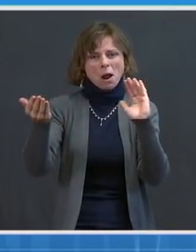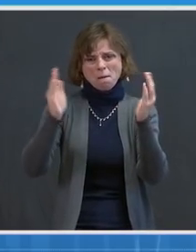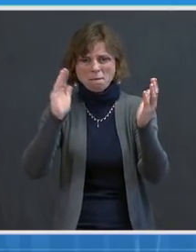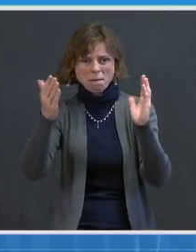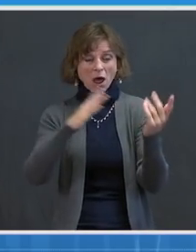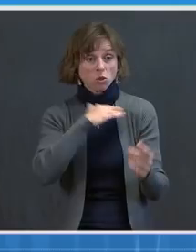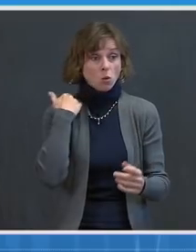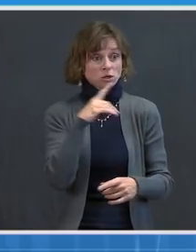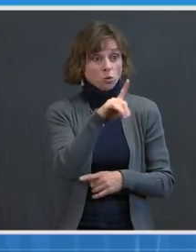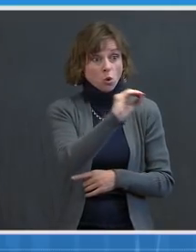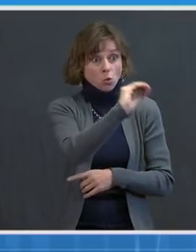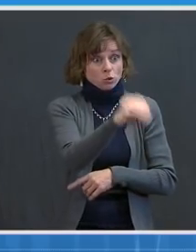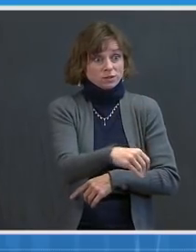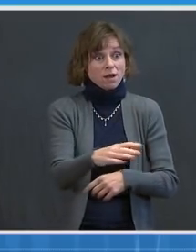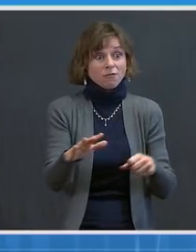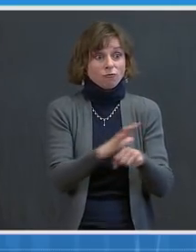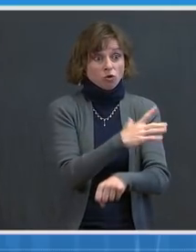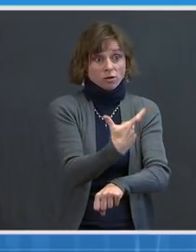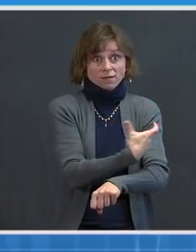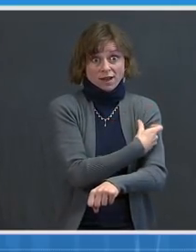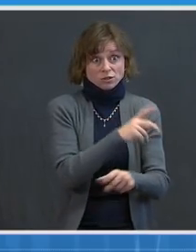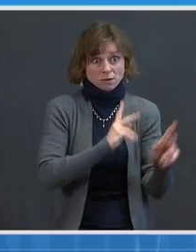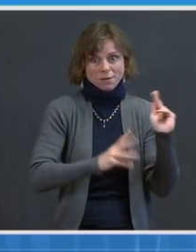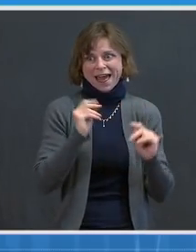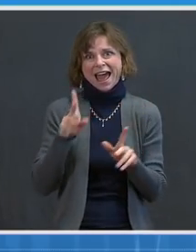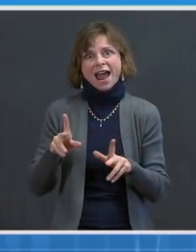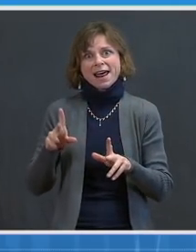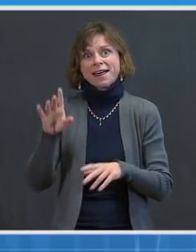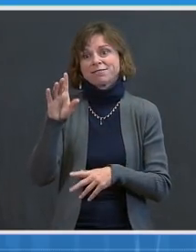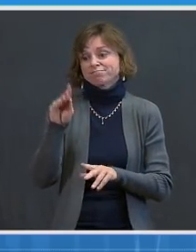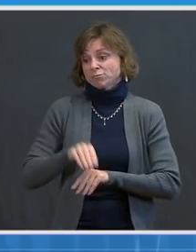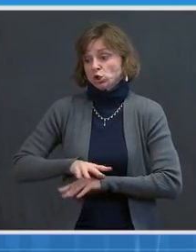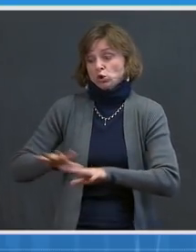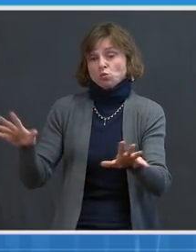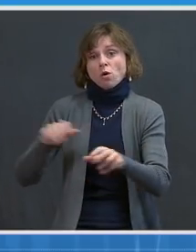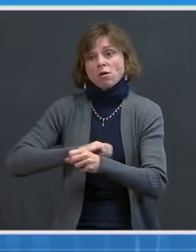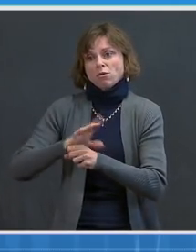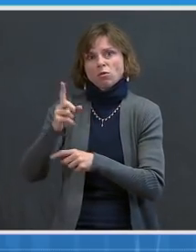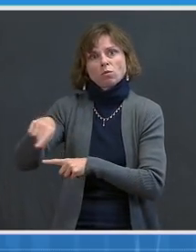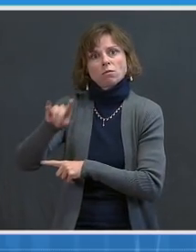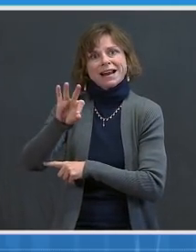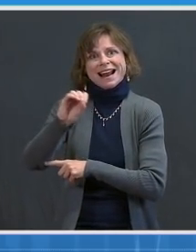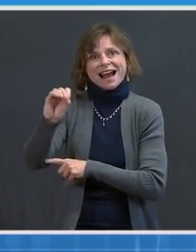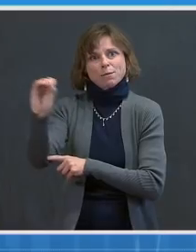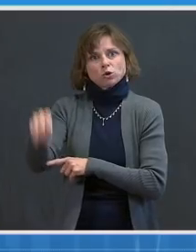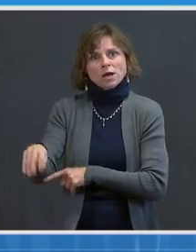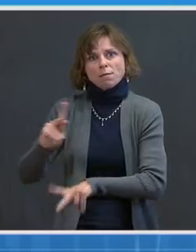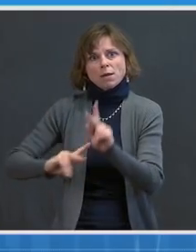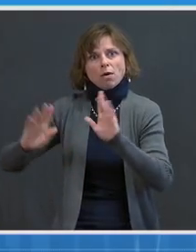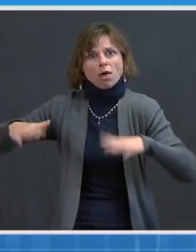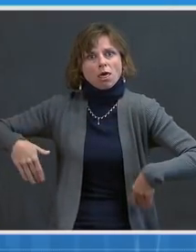and spread among the still 90 percent of the American public not yet protected by a COVID-19 vaccine.